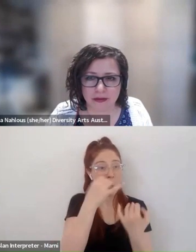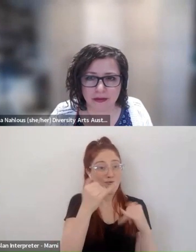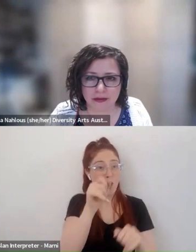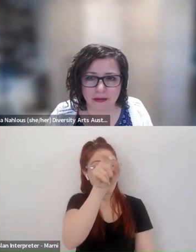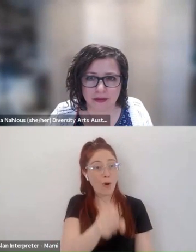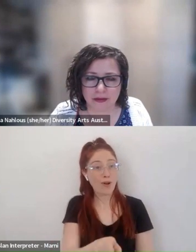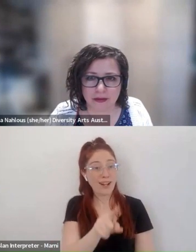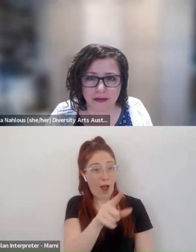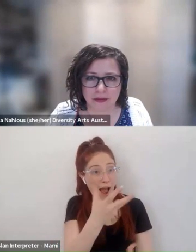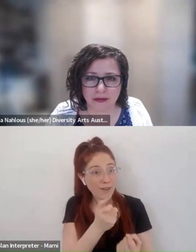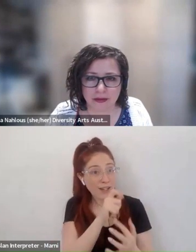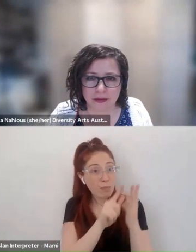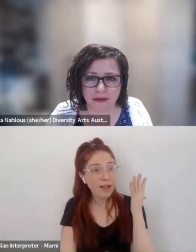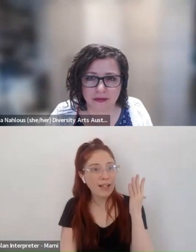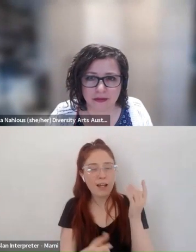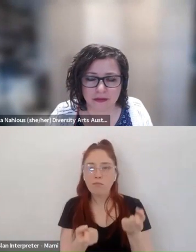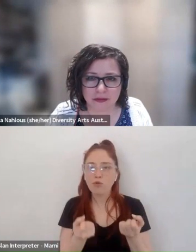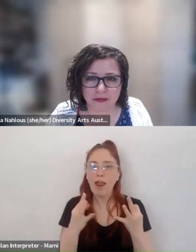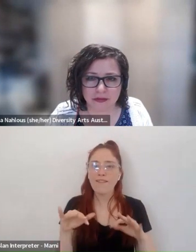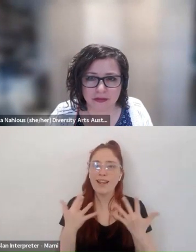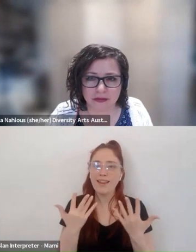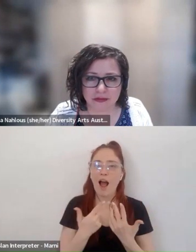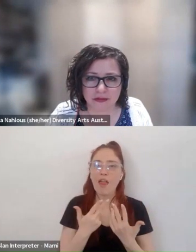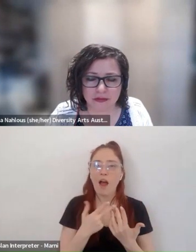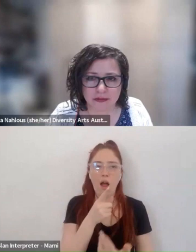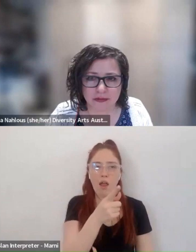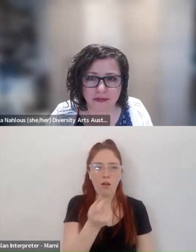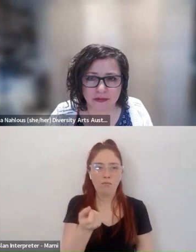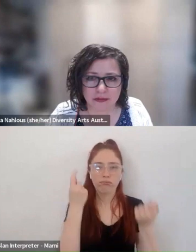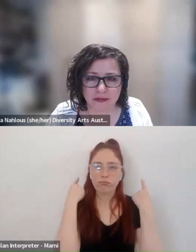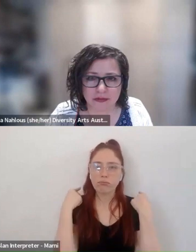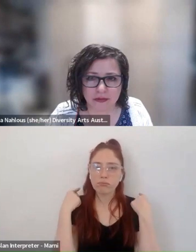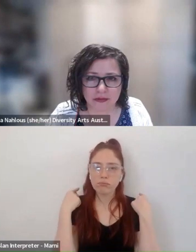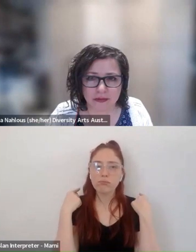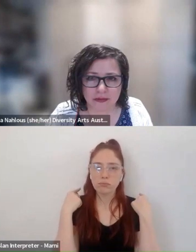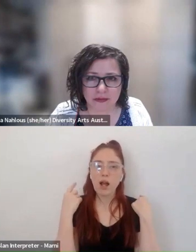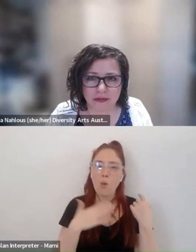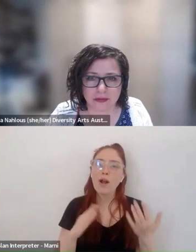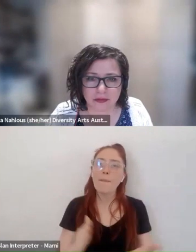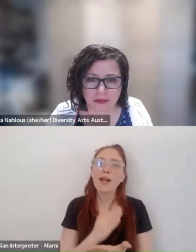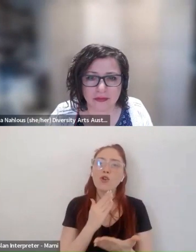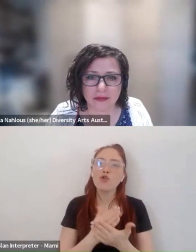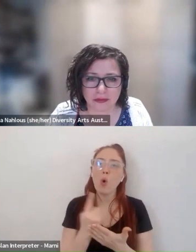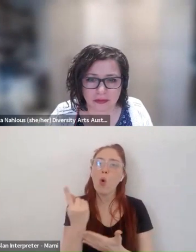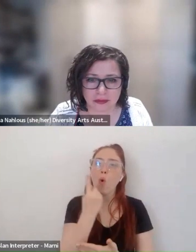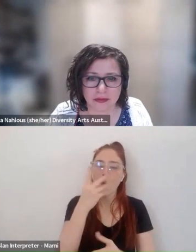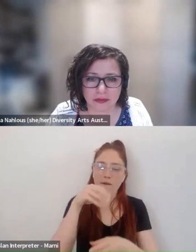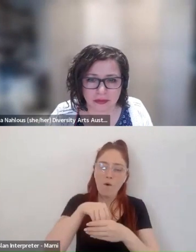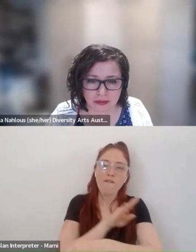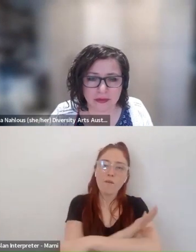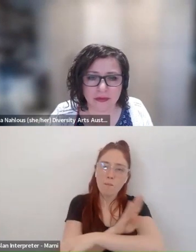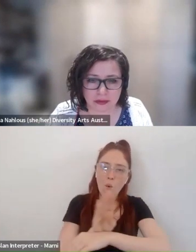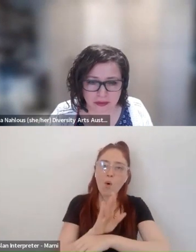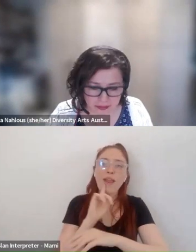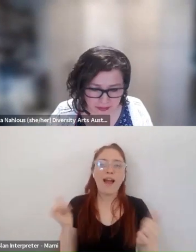making sure that the they haven't level of disability literacy that allows those conversations to be